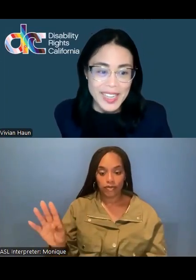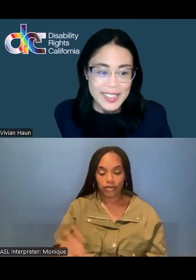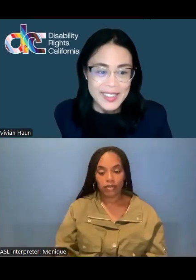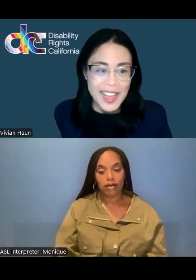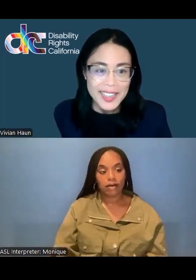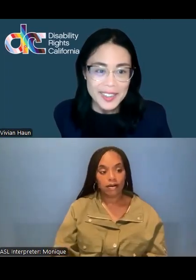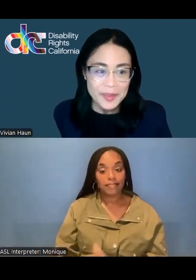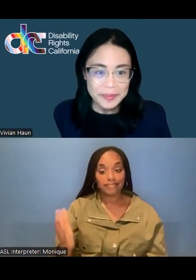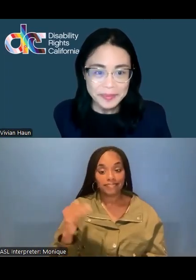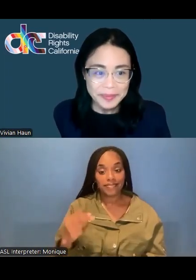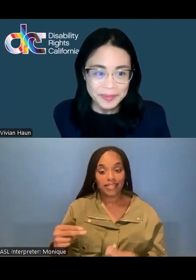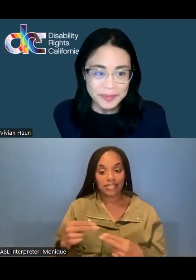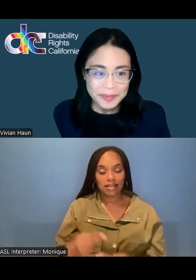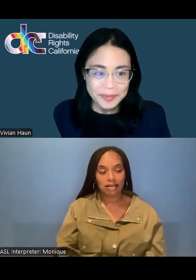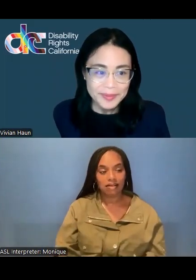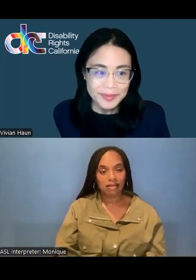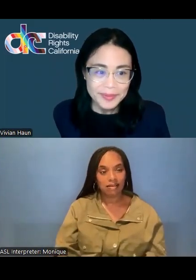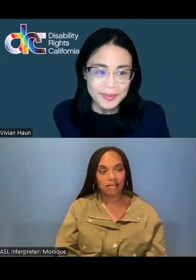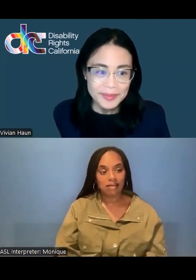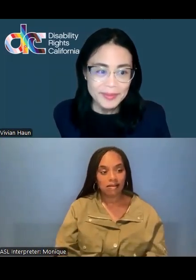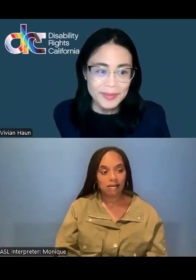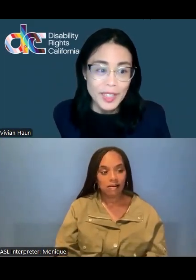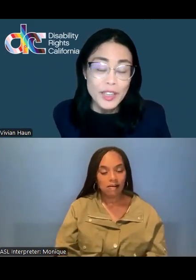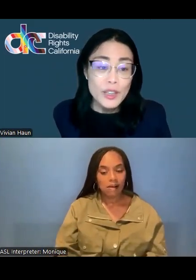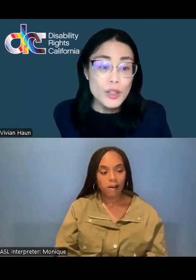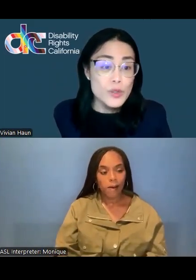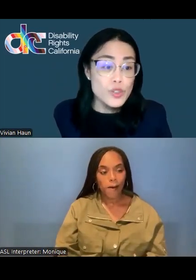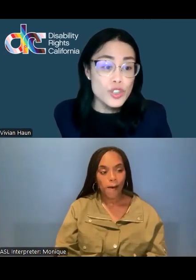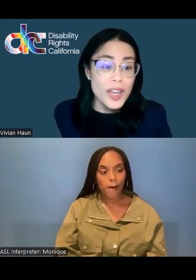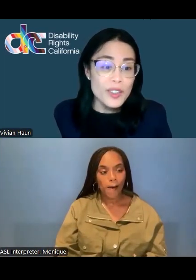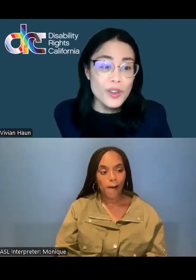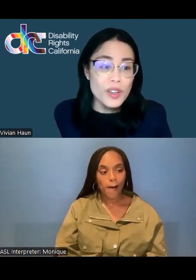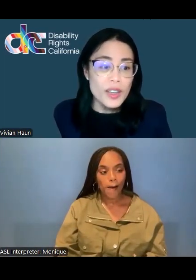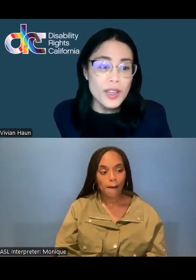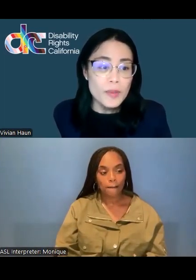Next slide. There's two other,